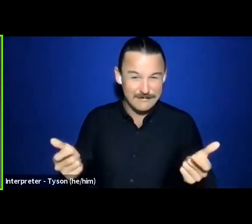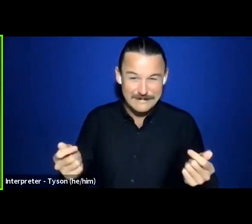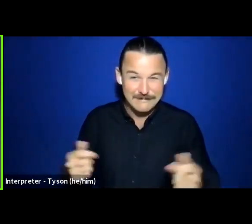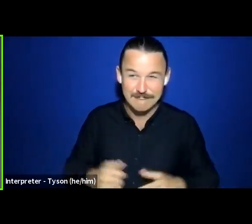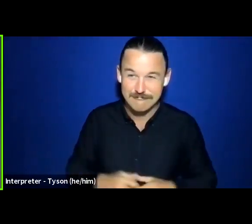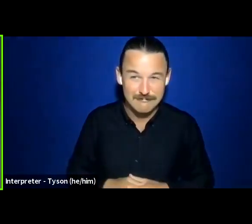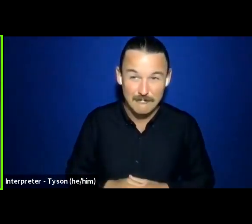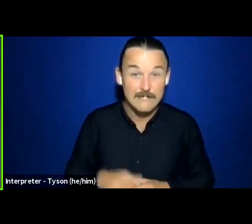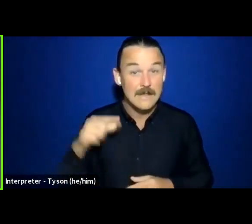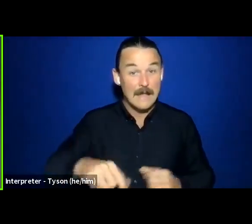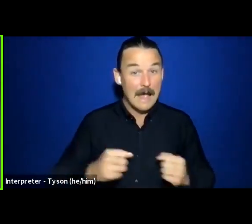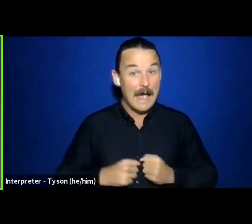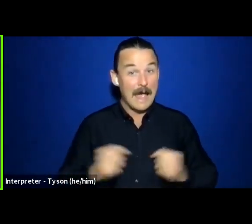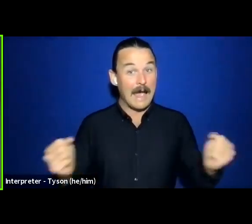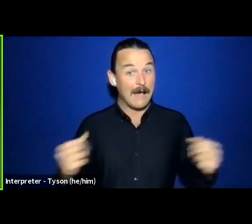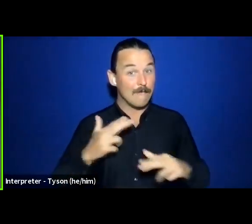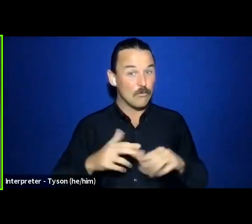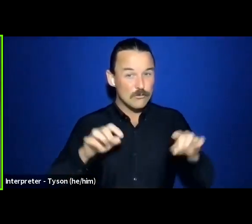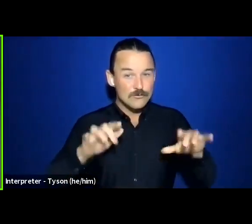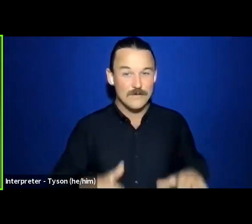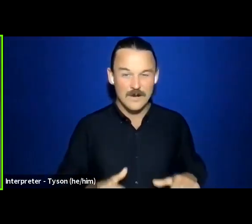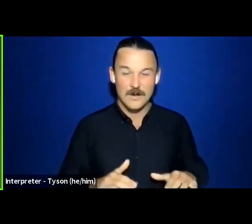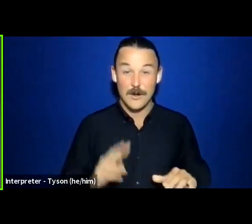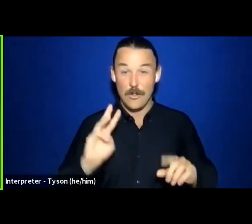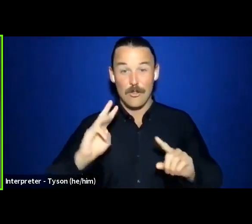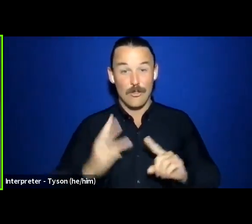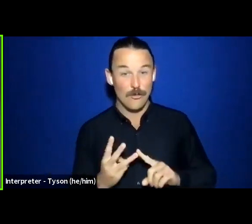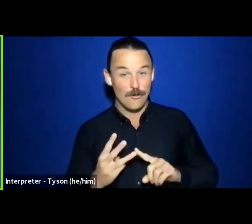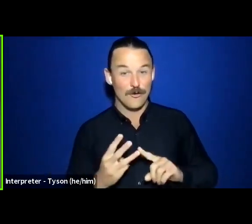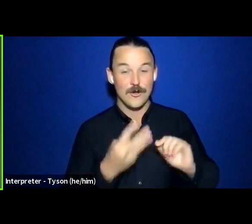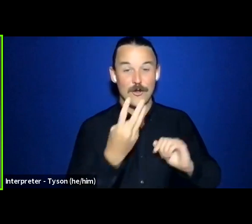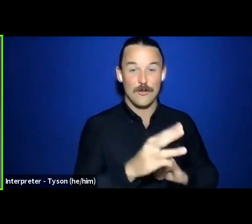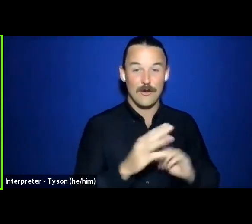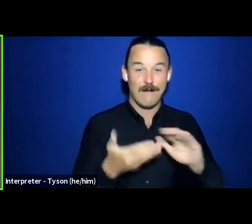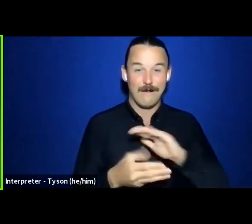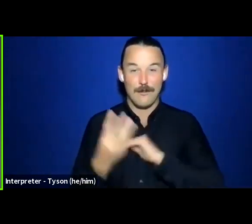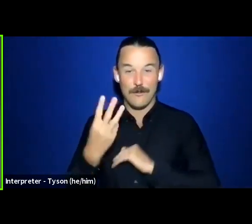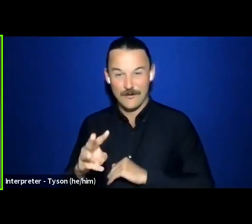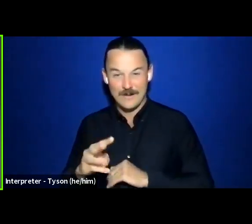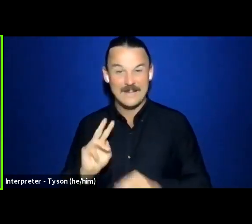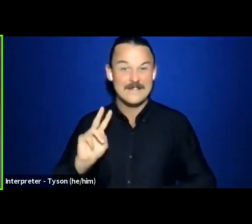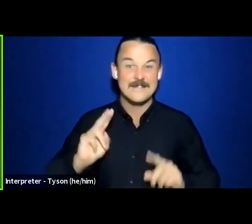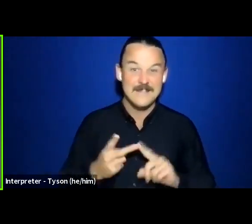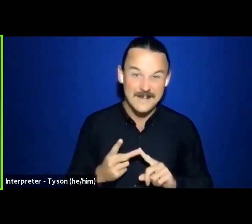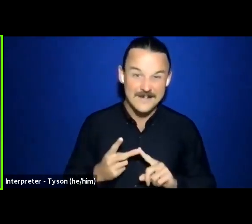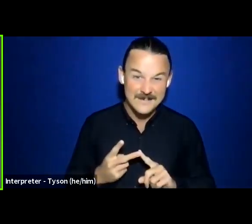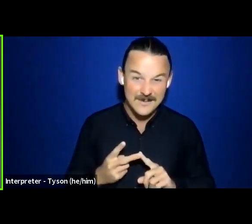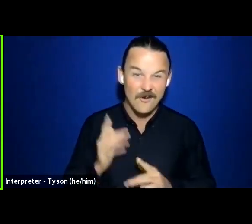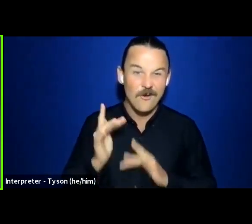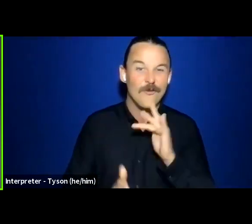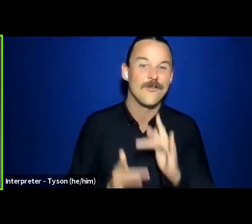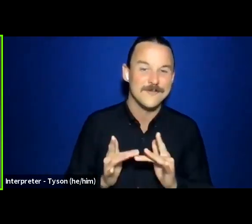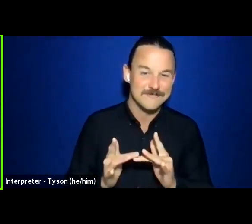As made mentioned phase. ese are out for australia is good ese are out for australia is third 30 under 30 Awards, and our second held virtually. today